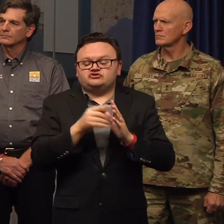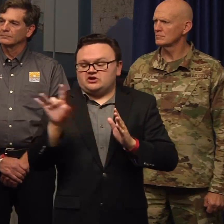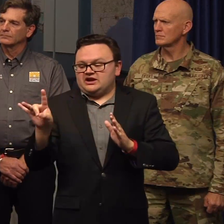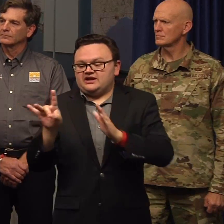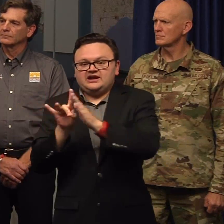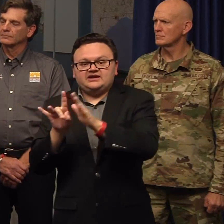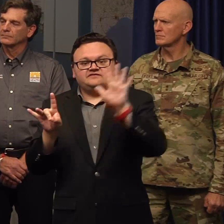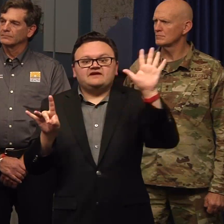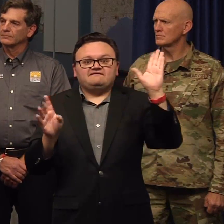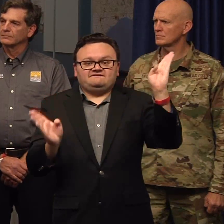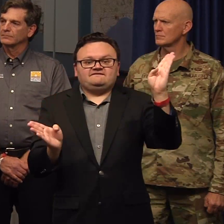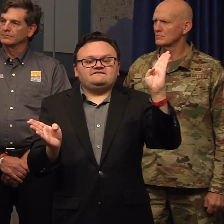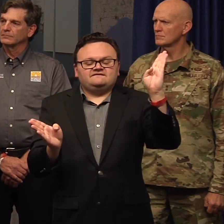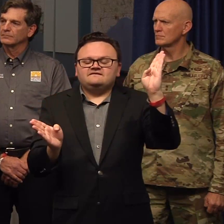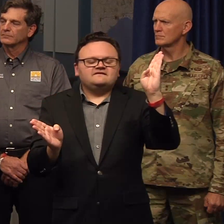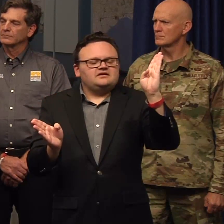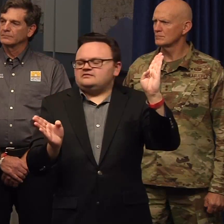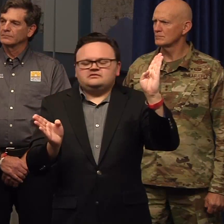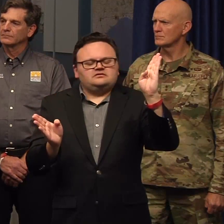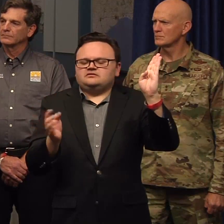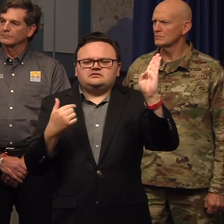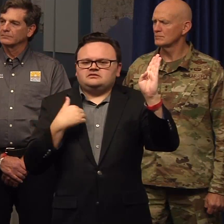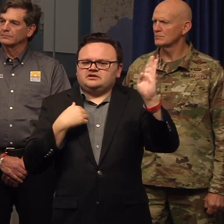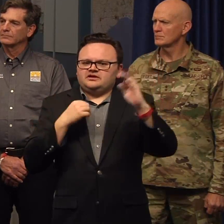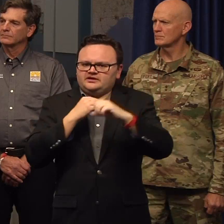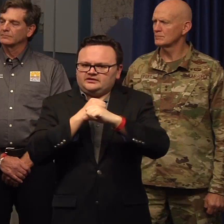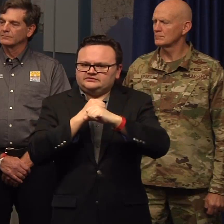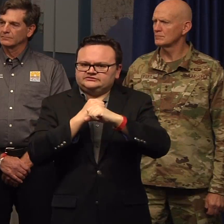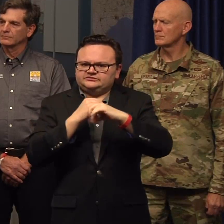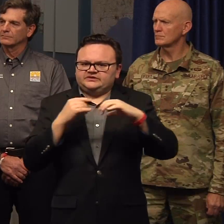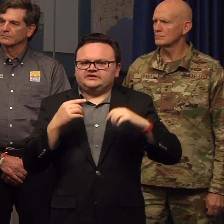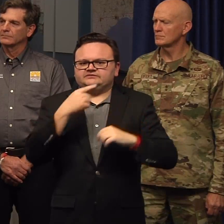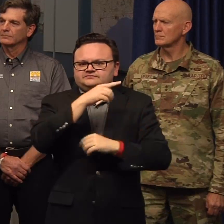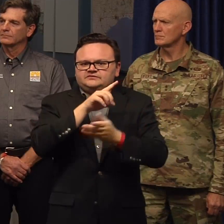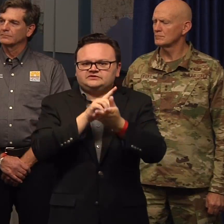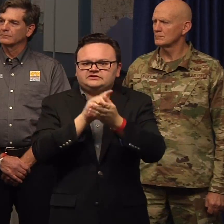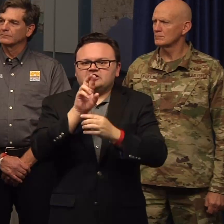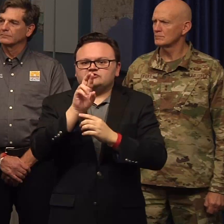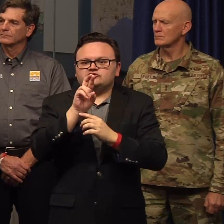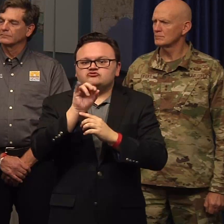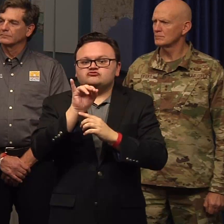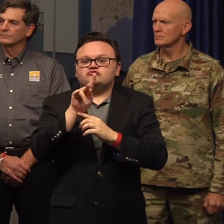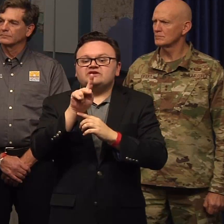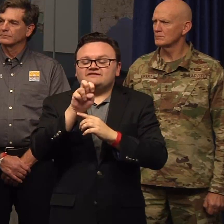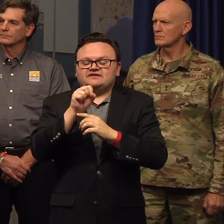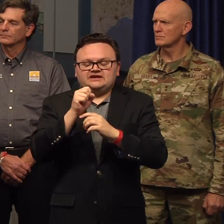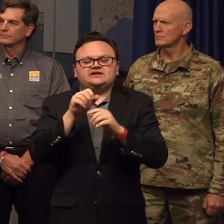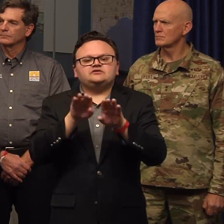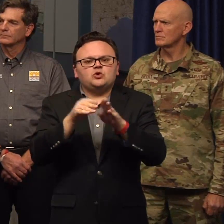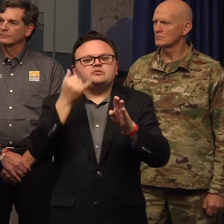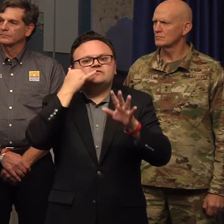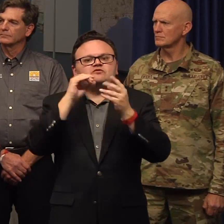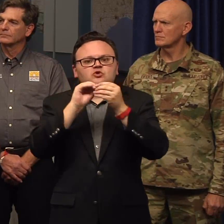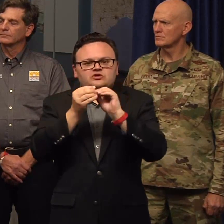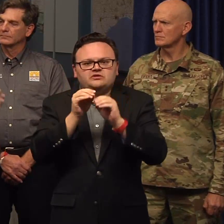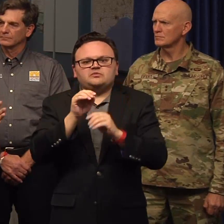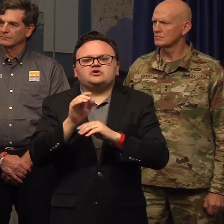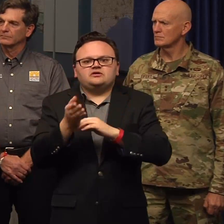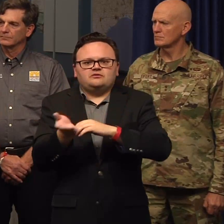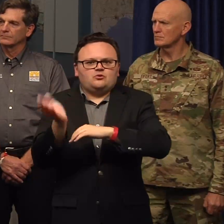COMMUNITIES. ANOTHER THING I THINK PEOPLE ARE , FLORIDIANS LOOK FOR IS OKAY, WHO DO I TALK TO ABOUT THIS ? IS THERE A NUMBER TO CALL? DEPARTMENT OF HEALTH DOES HAVE A NUMBER . WHEN WE STARTED THIS IT WAS